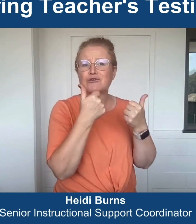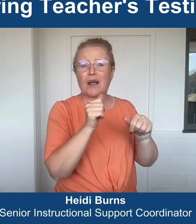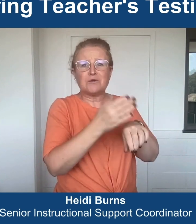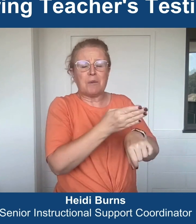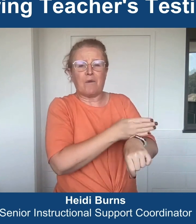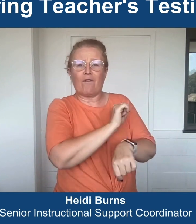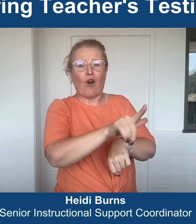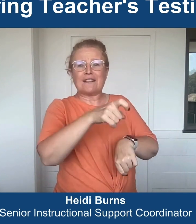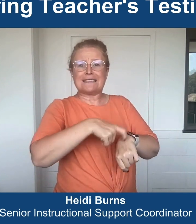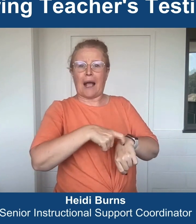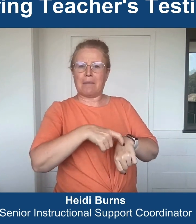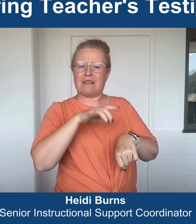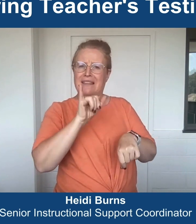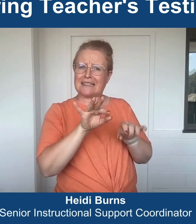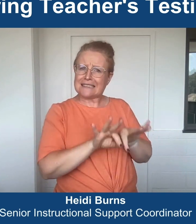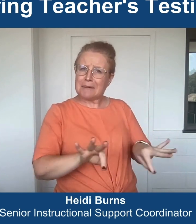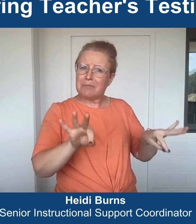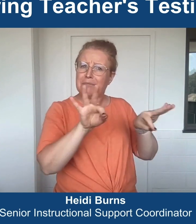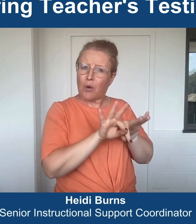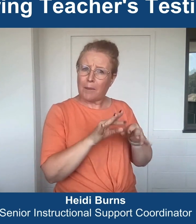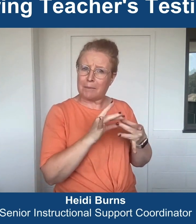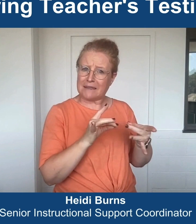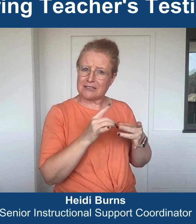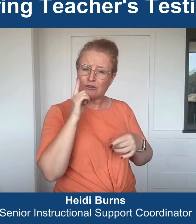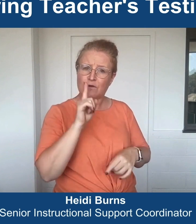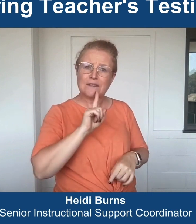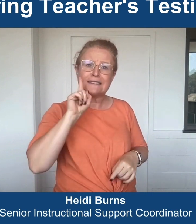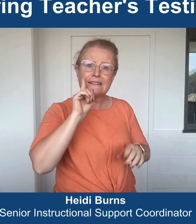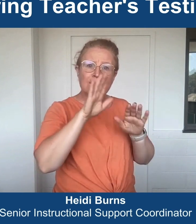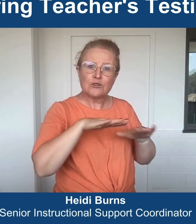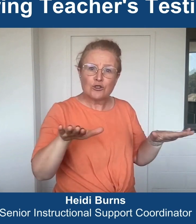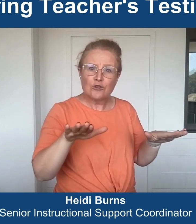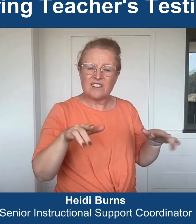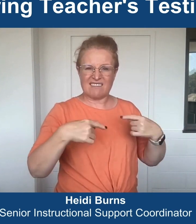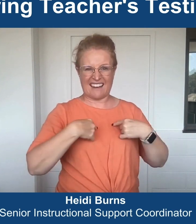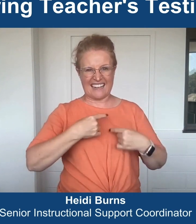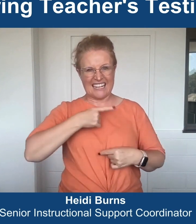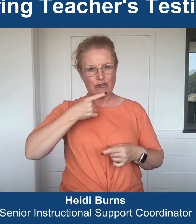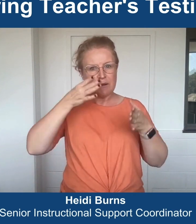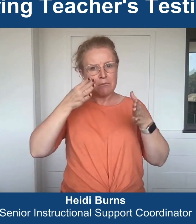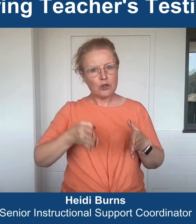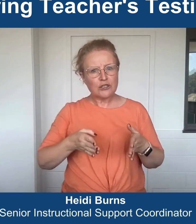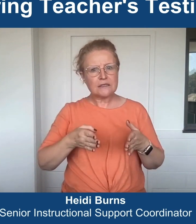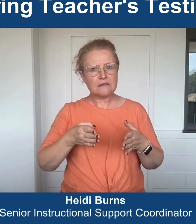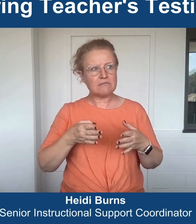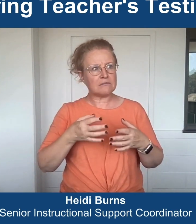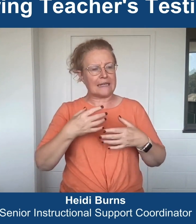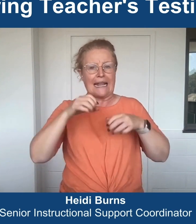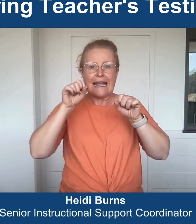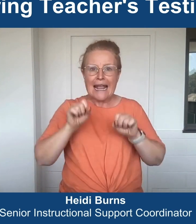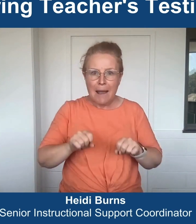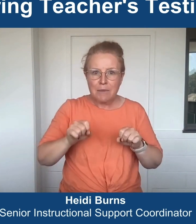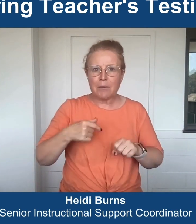and you continually try to improve all the time. That's an important message for deaf children,